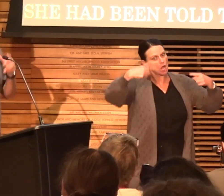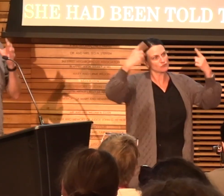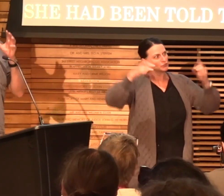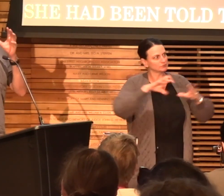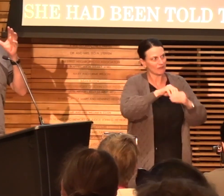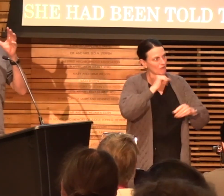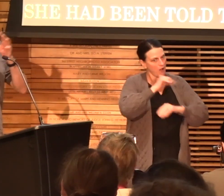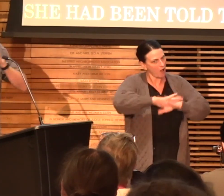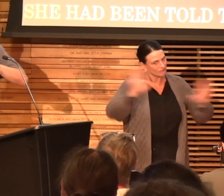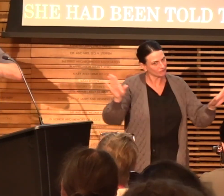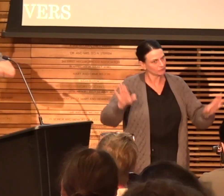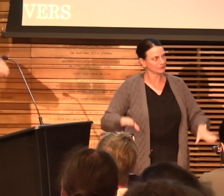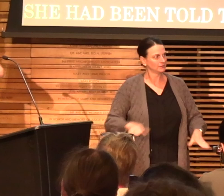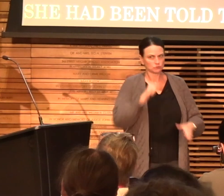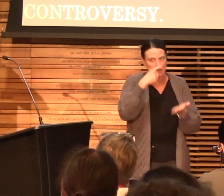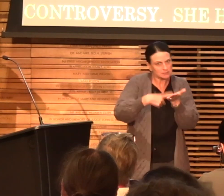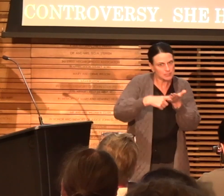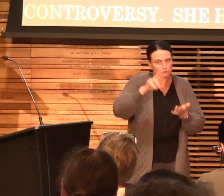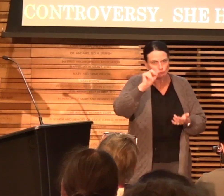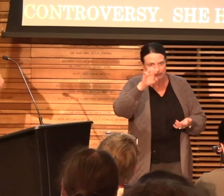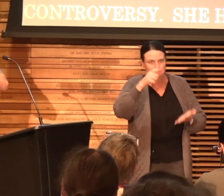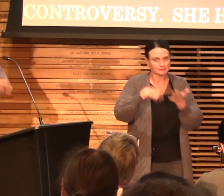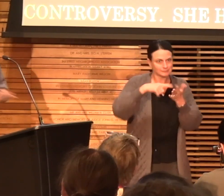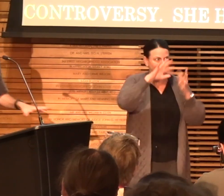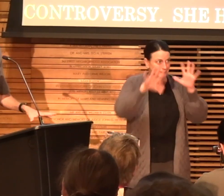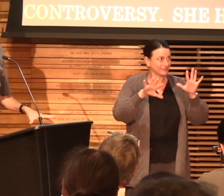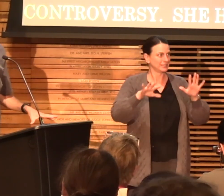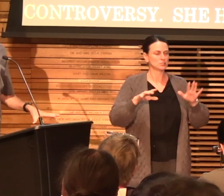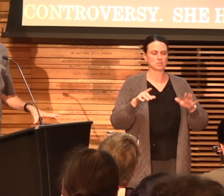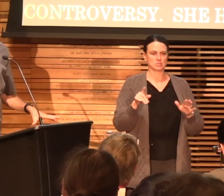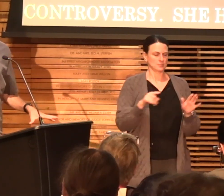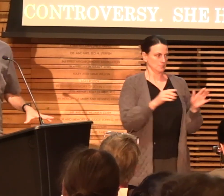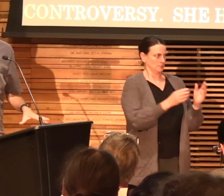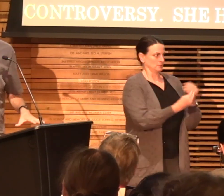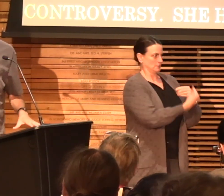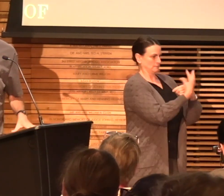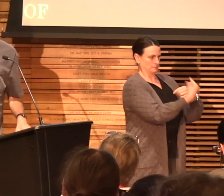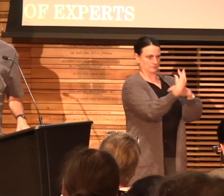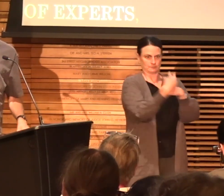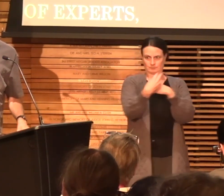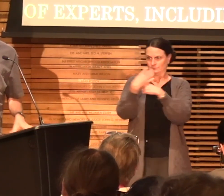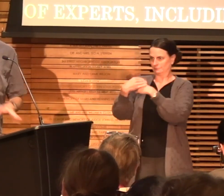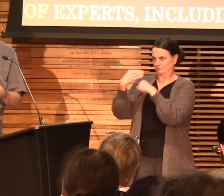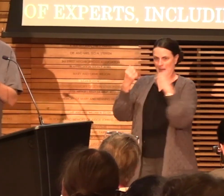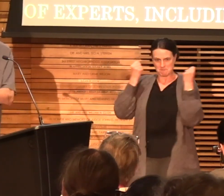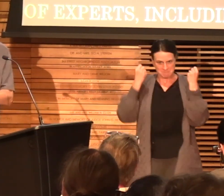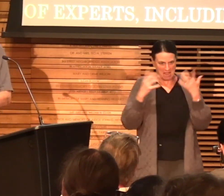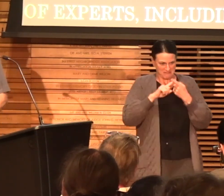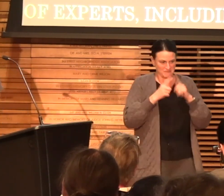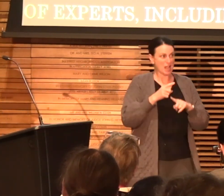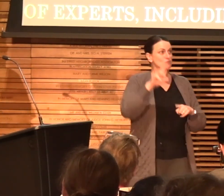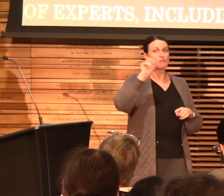She had consulted a wide range of experts including her friend, Ralph Bunche, a diplomat,